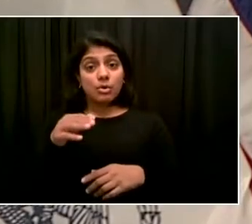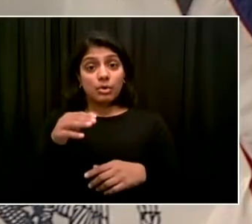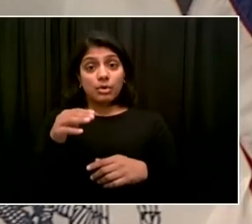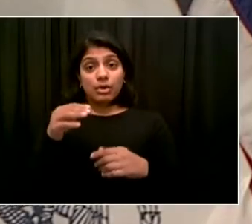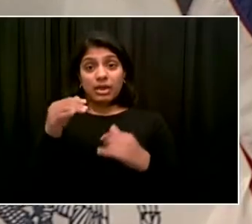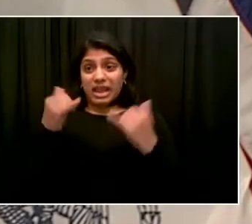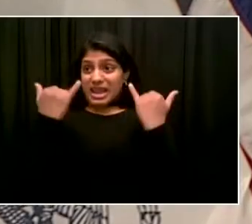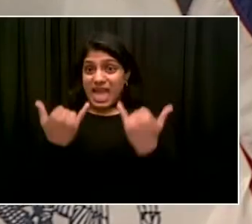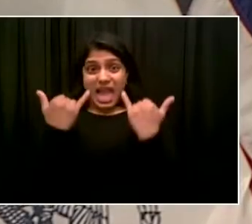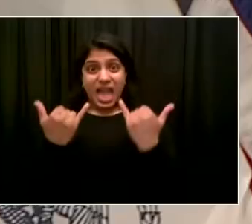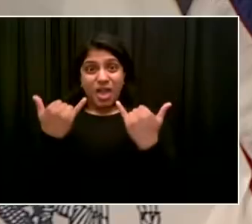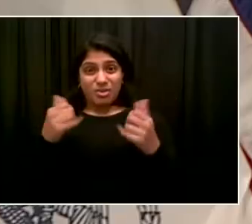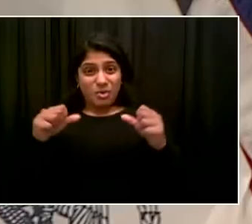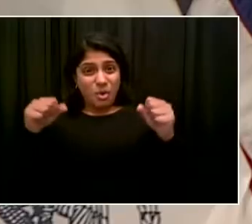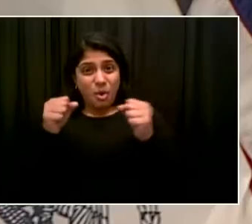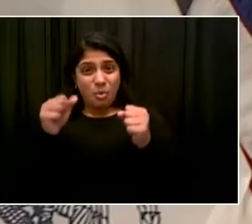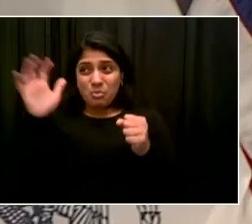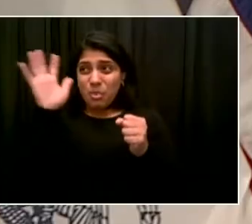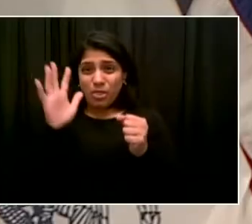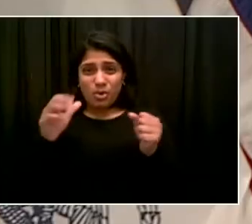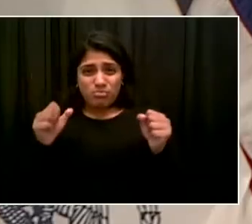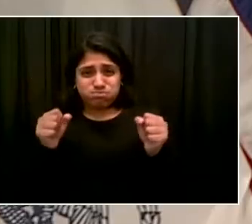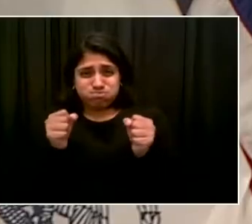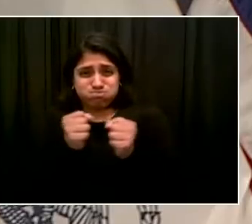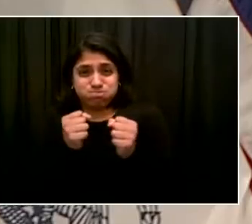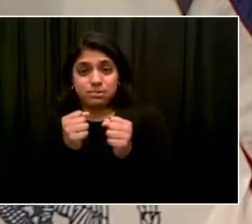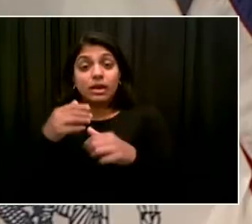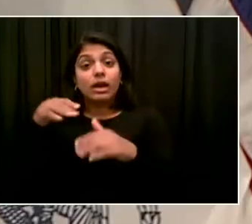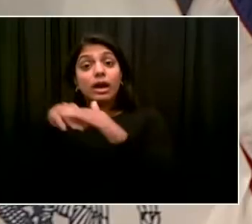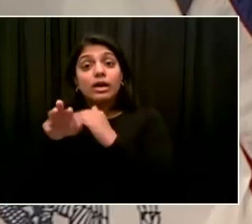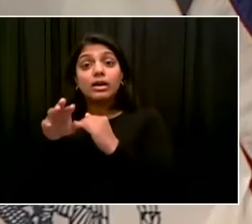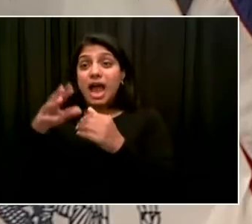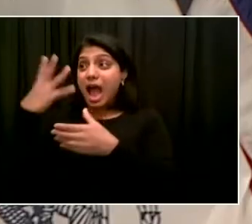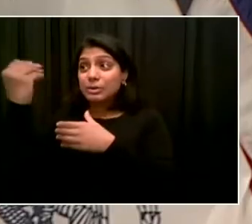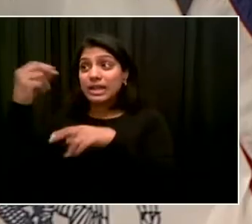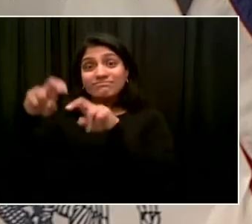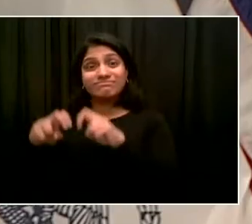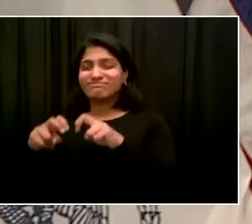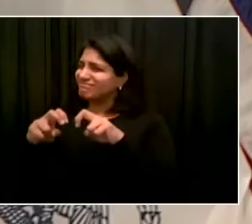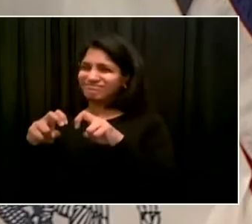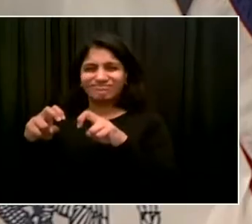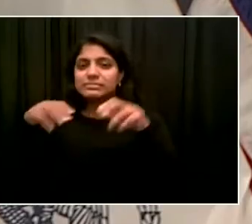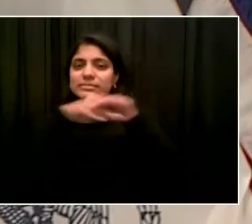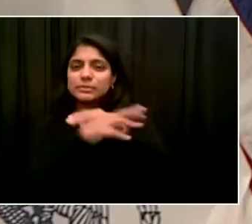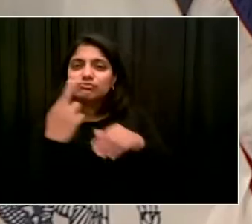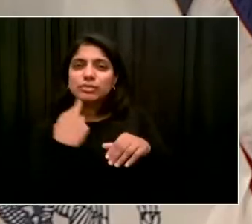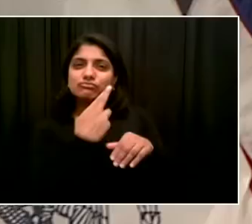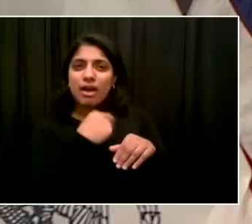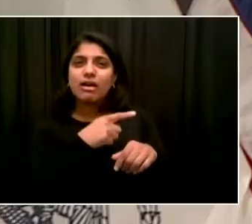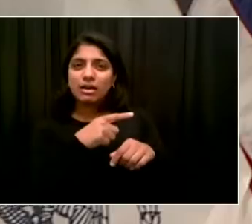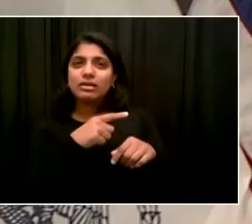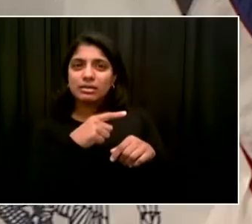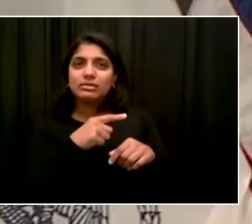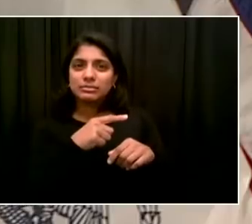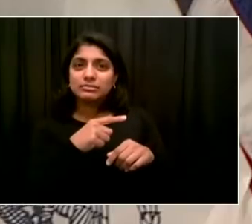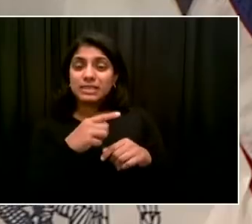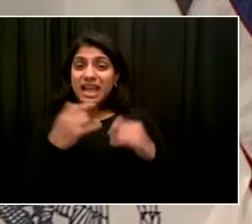EVERYONE WHO IS A CUSTOMER, WE WANT A SAFE ENVIRONMENT AND NOW WE HAVE TO PROTECT AGAINST OMICRON AND THE COLD WEATHER